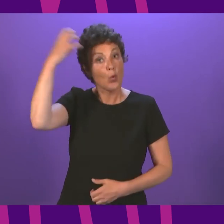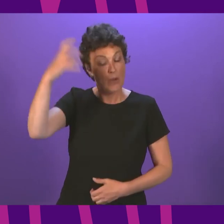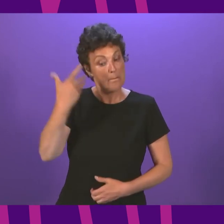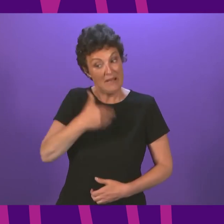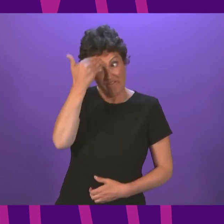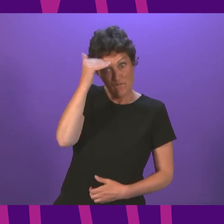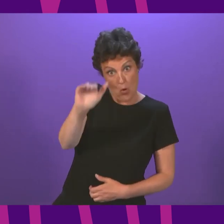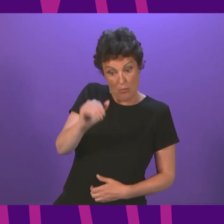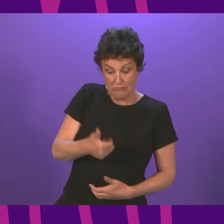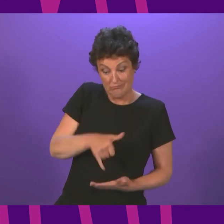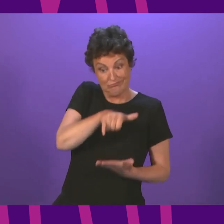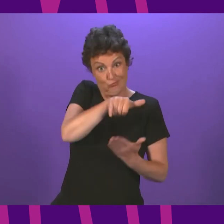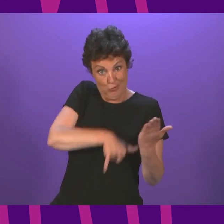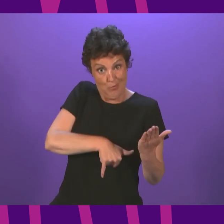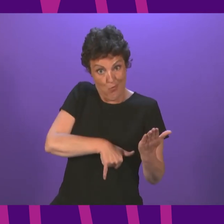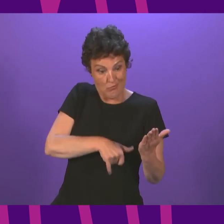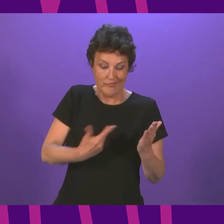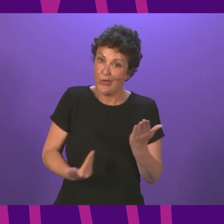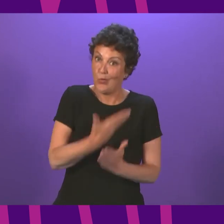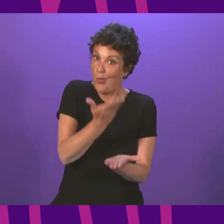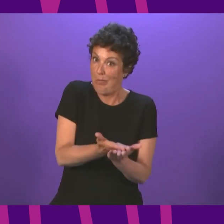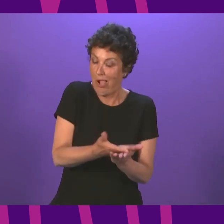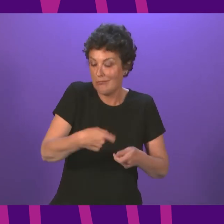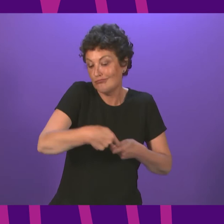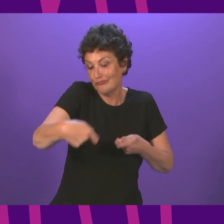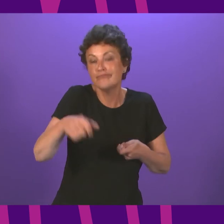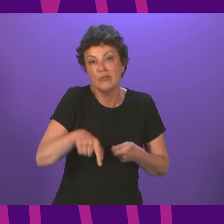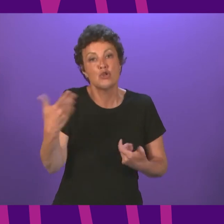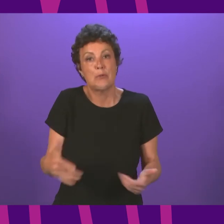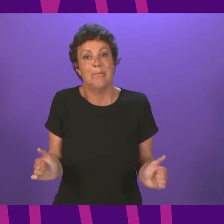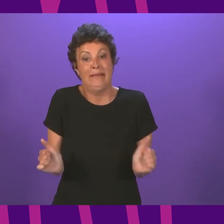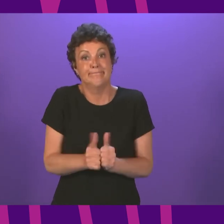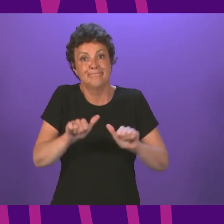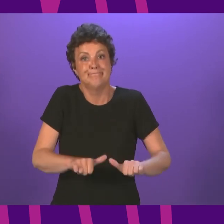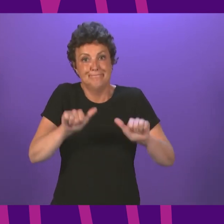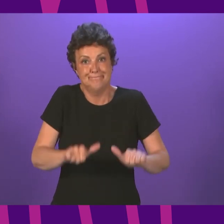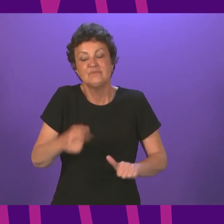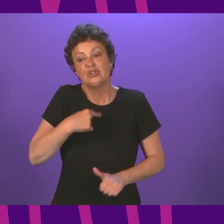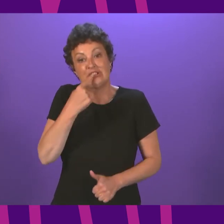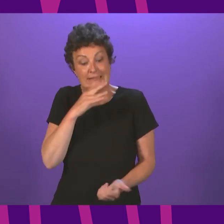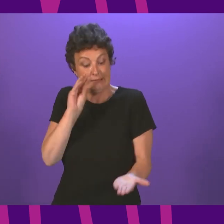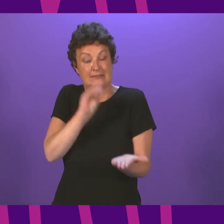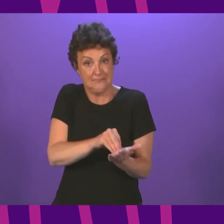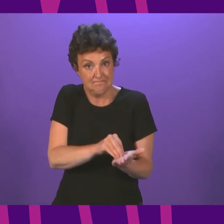the numbers of people who are able to access our theatres and cultural venues during the